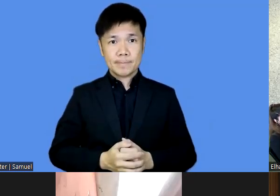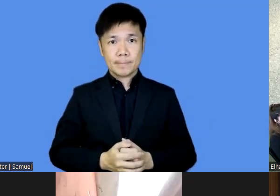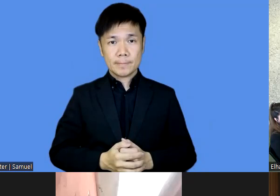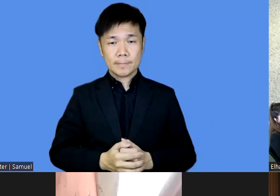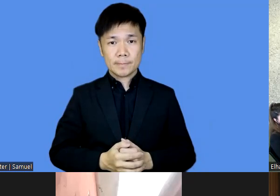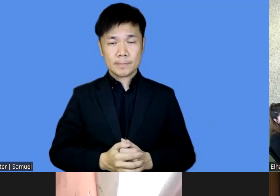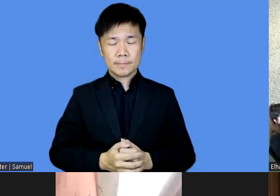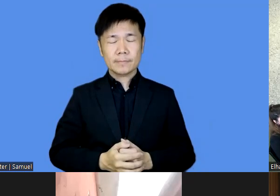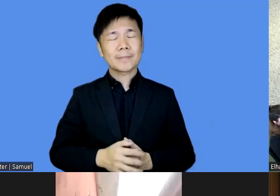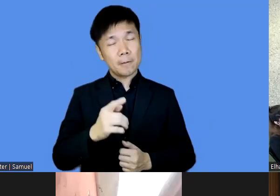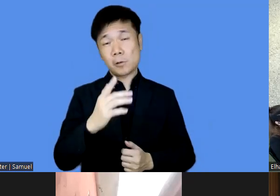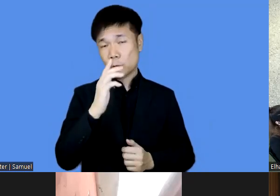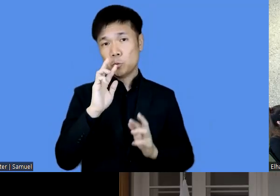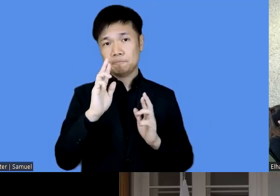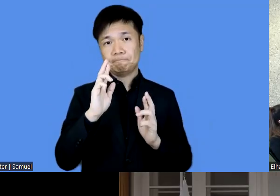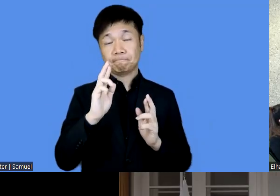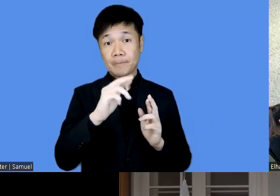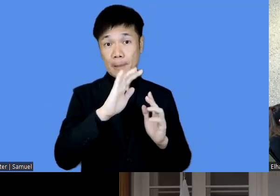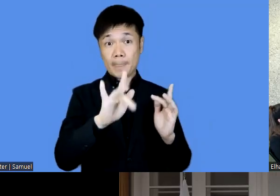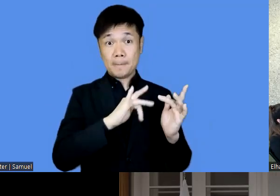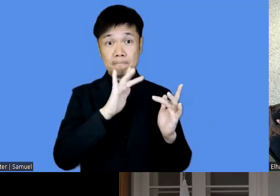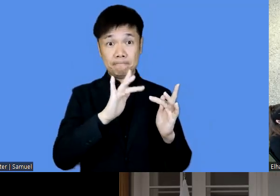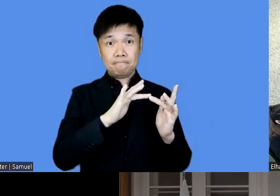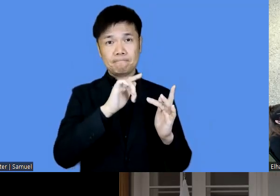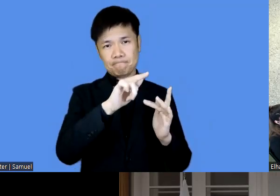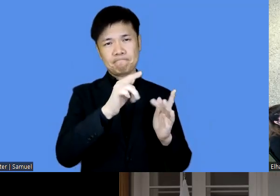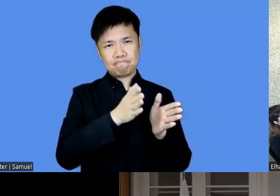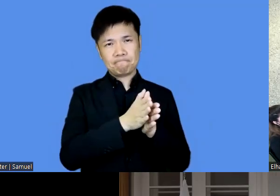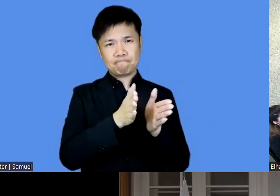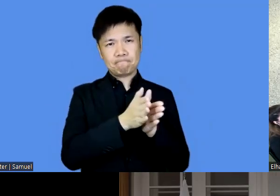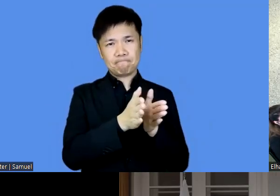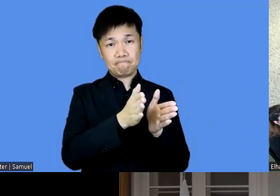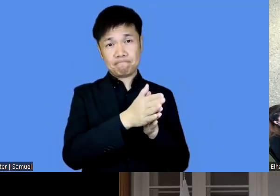she comes back, we can hear the rest of her intervention.